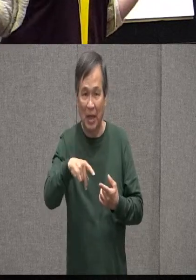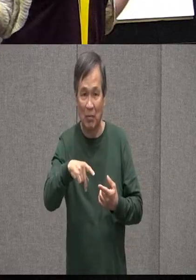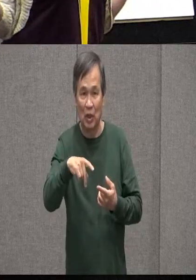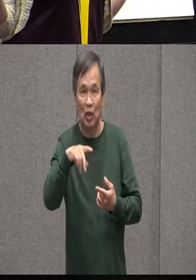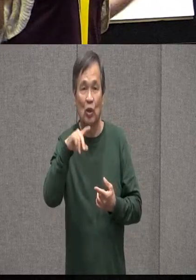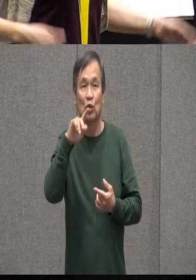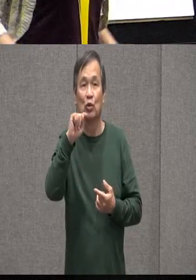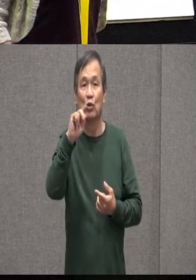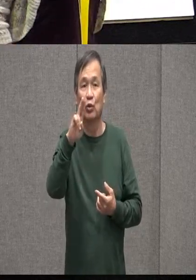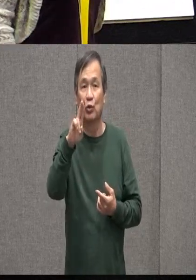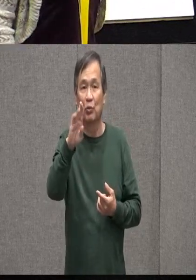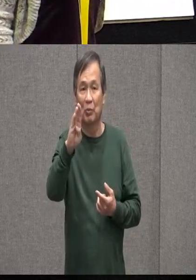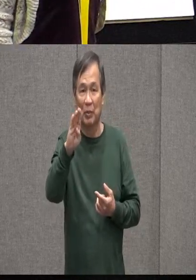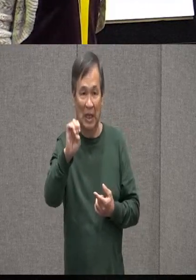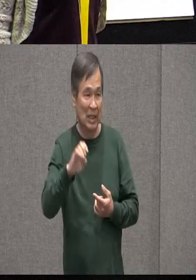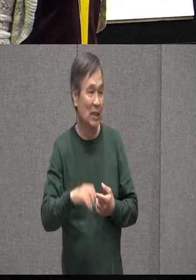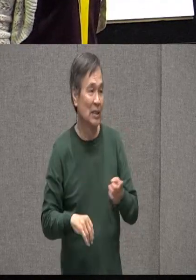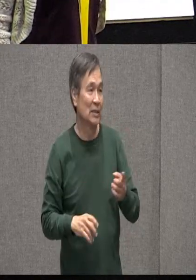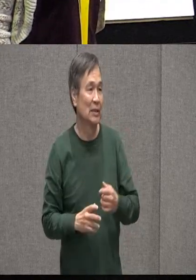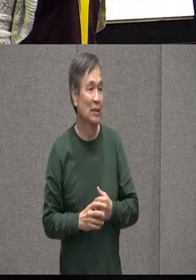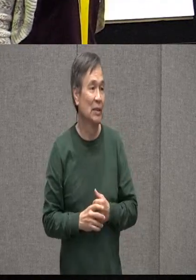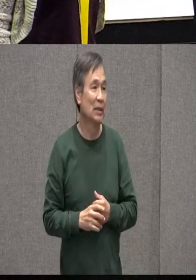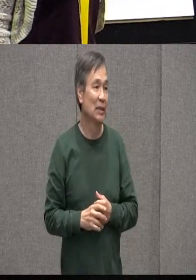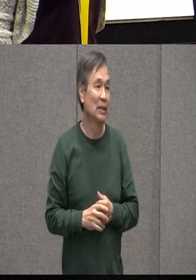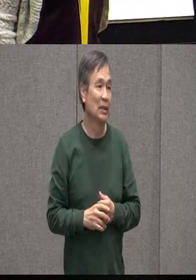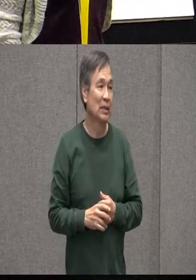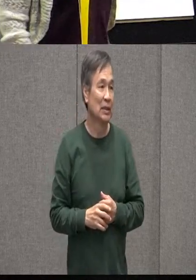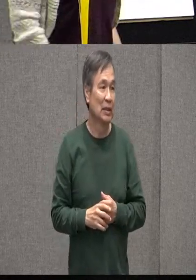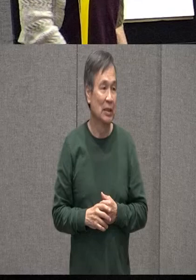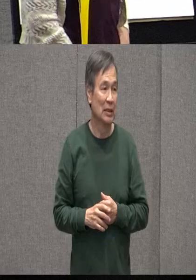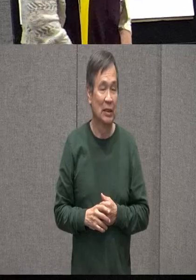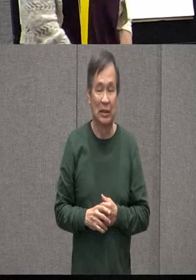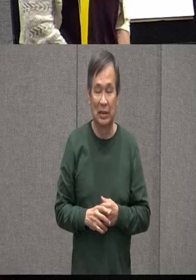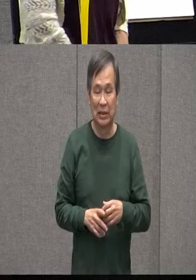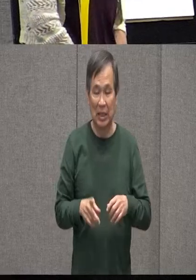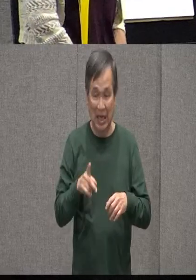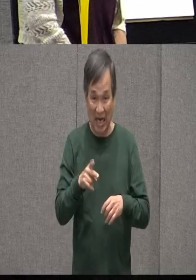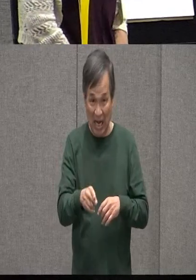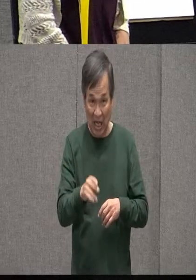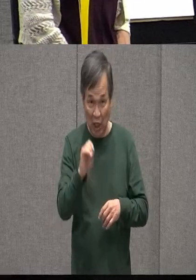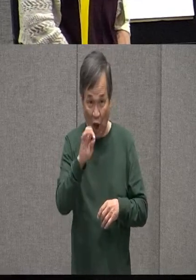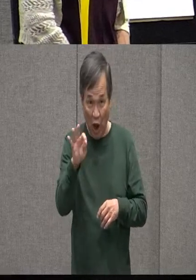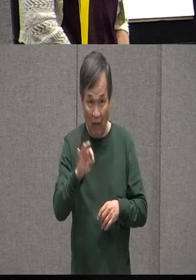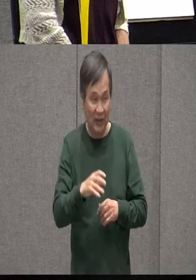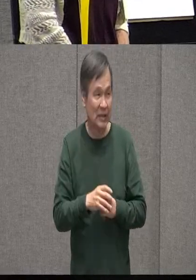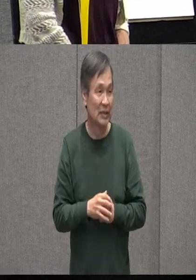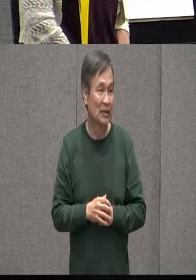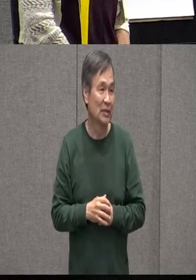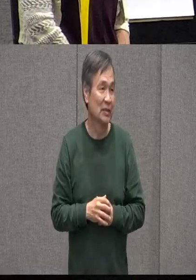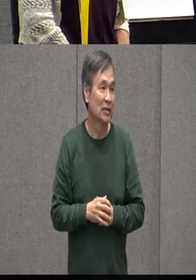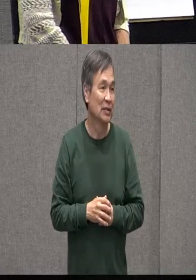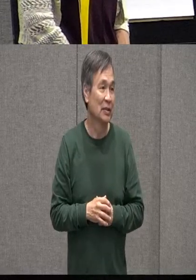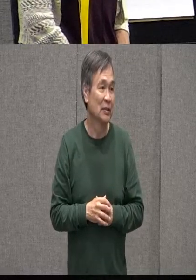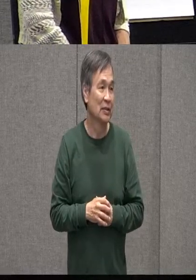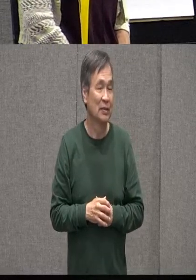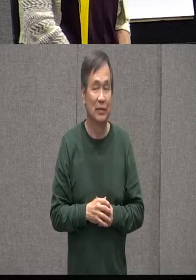Cardboard tubes are great for art projects. And you can cut a piece off. Whoops, I keep dropping, the dropsies today.